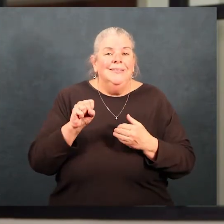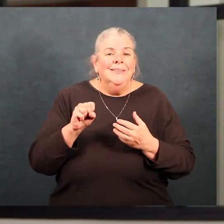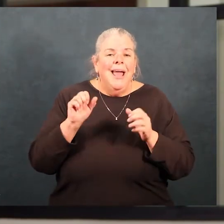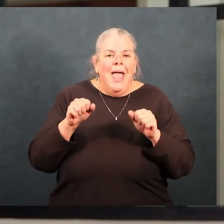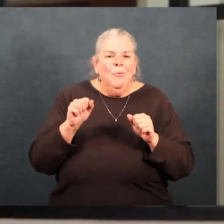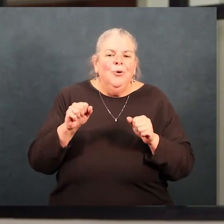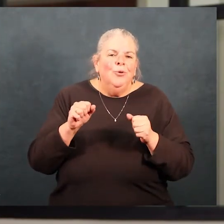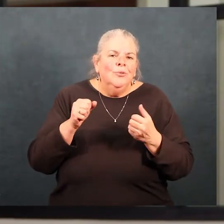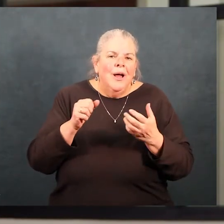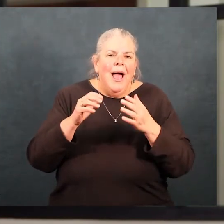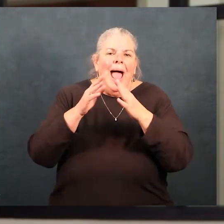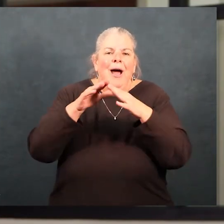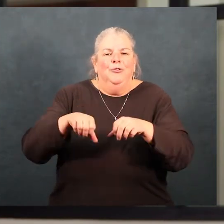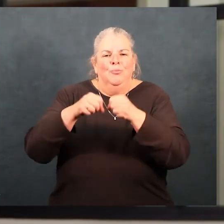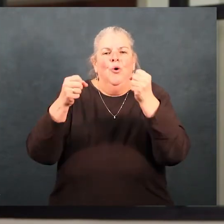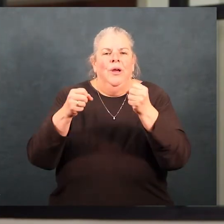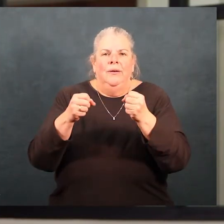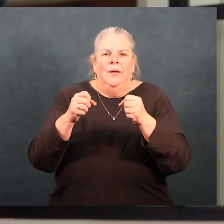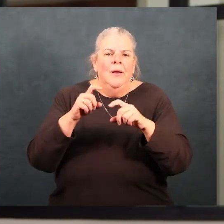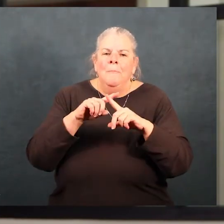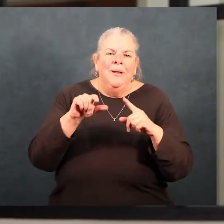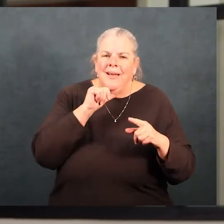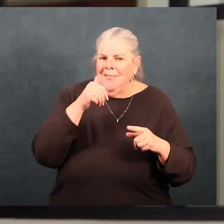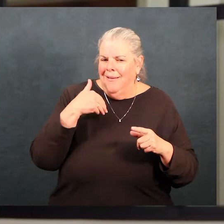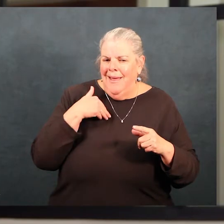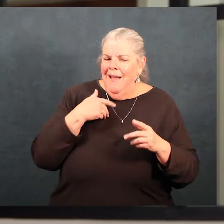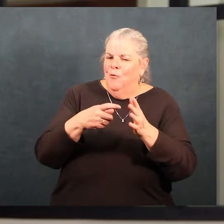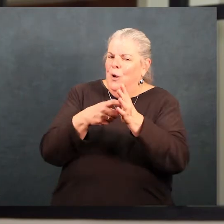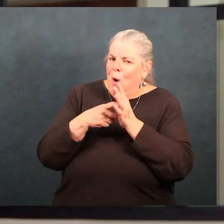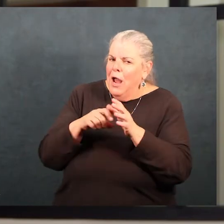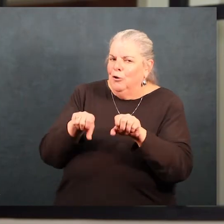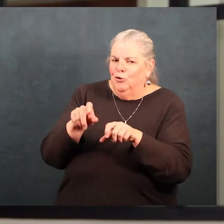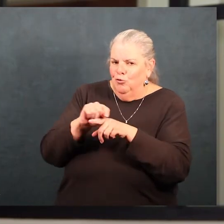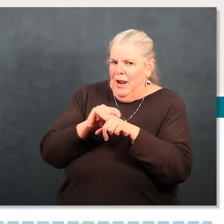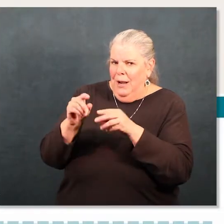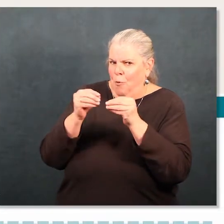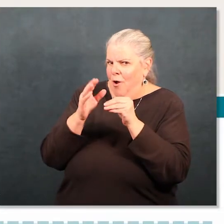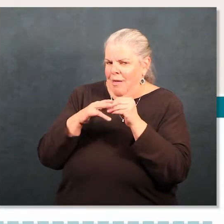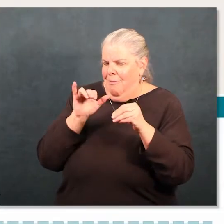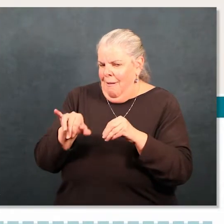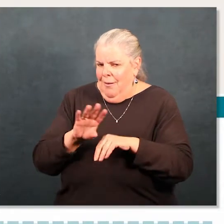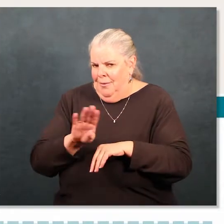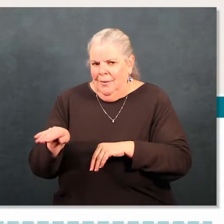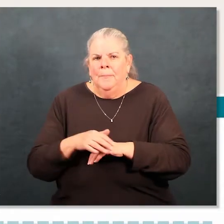isn't required to have training beyond that. So, because of that you're not able